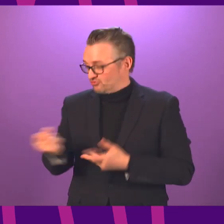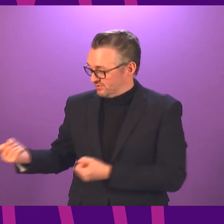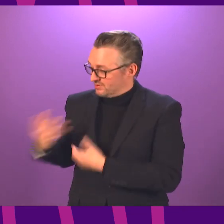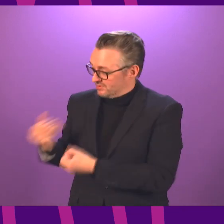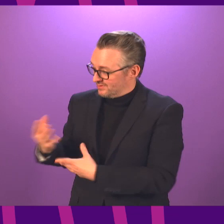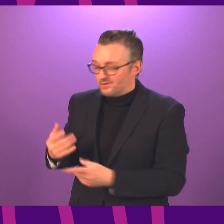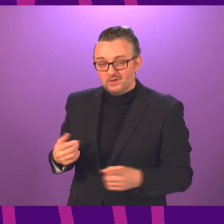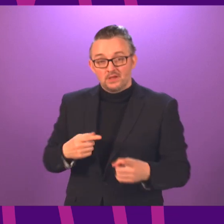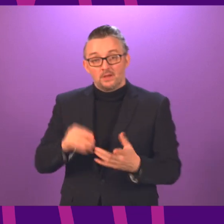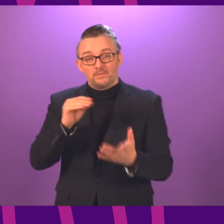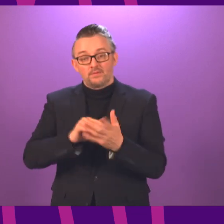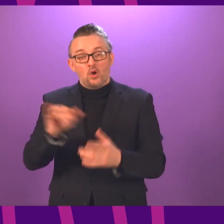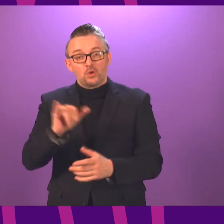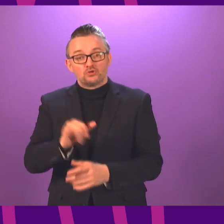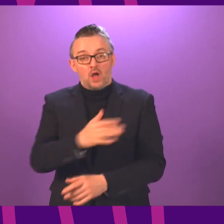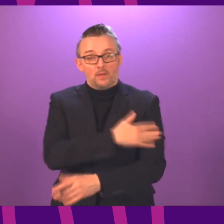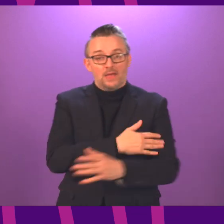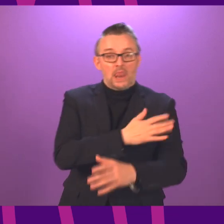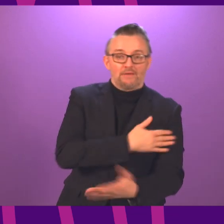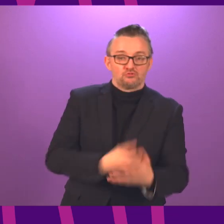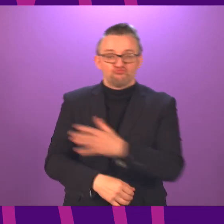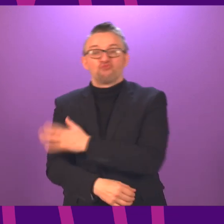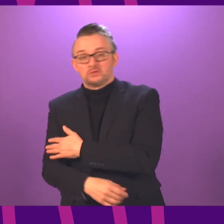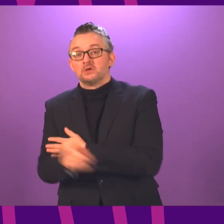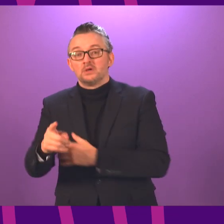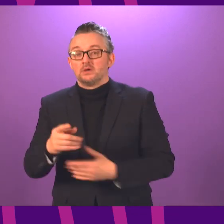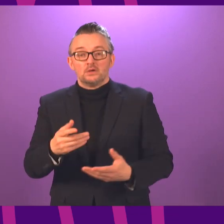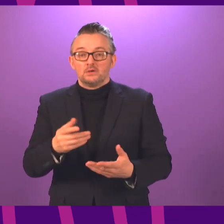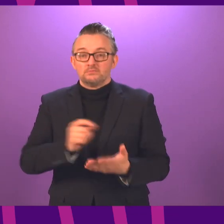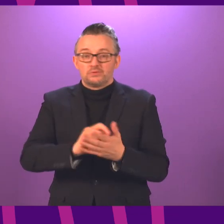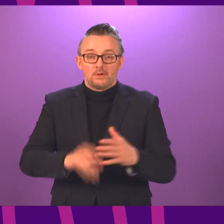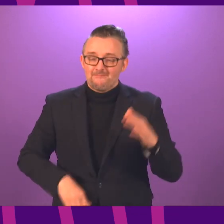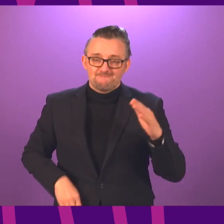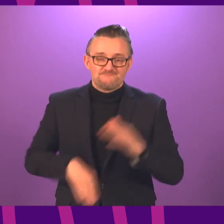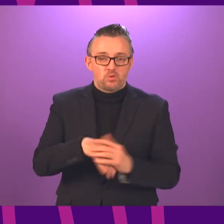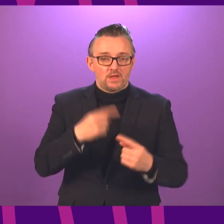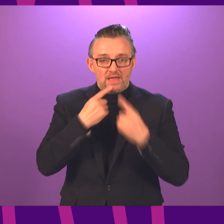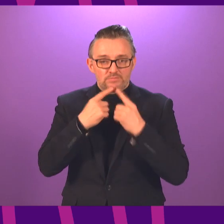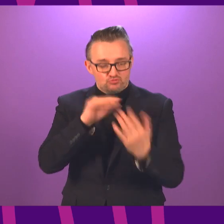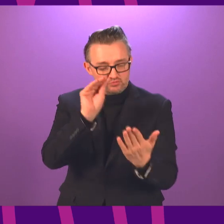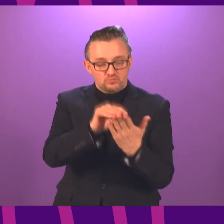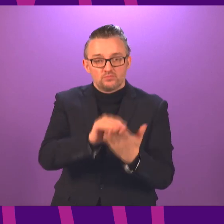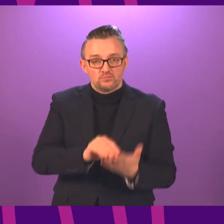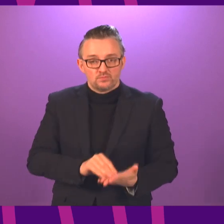it—that it also records which arm someone has the vaccine in. It is taking and recording the information that is required.